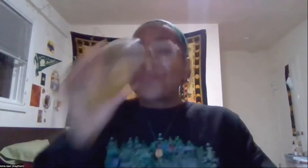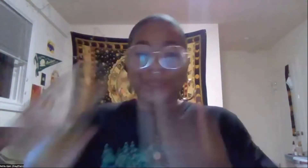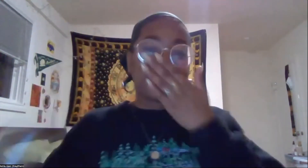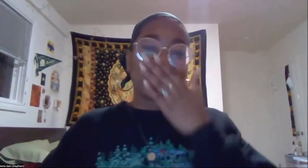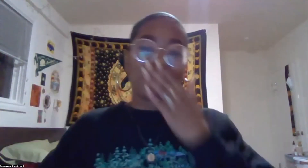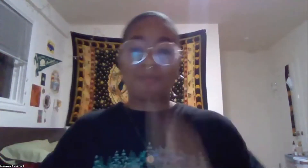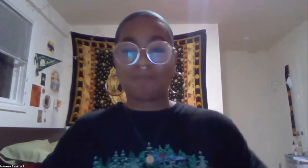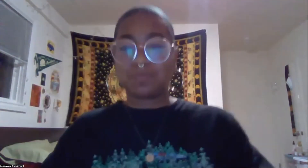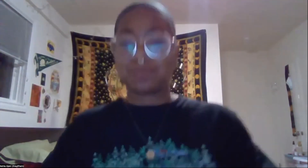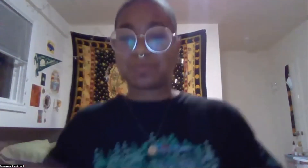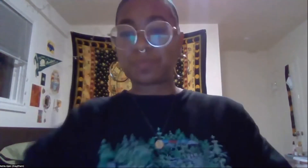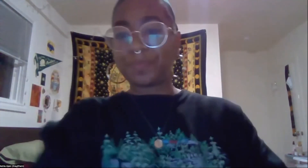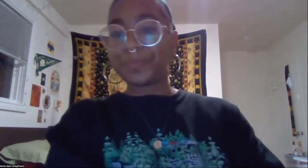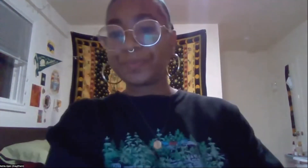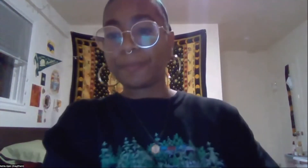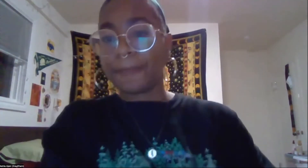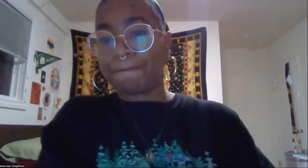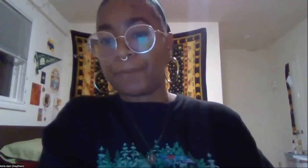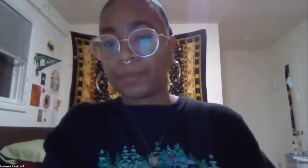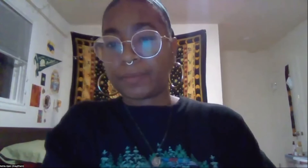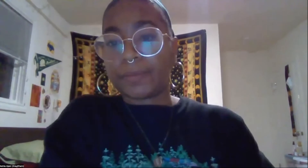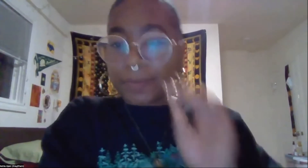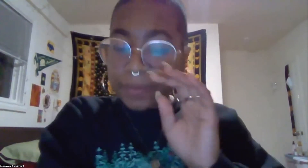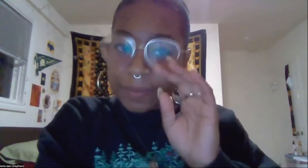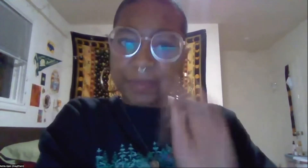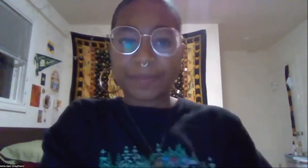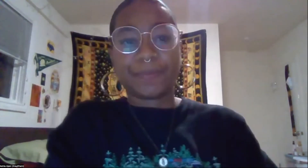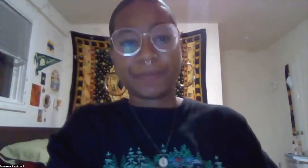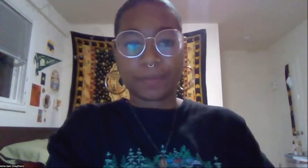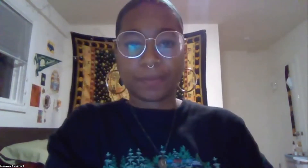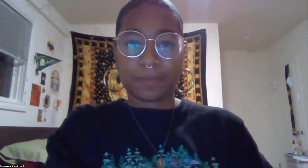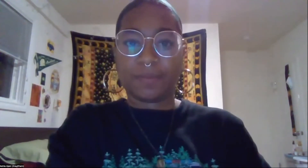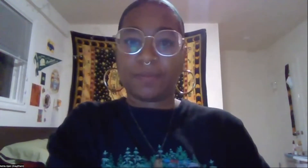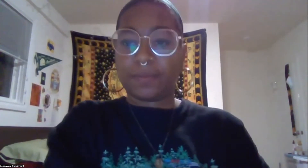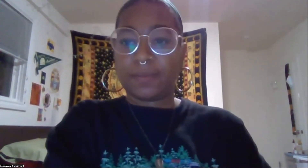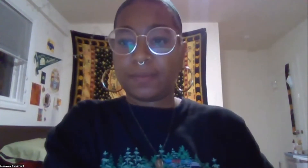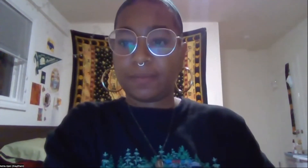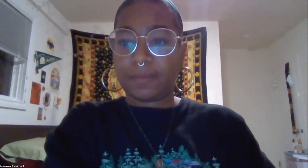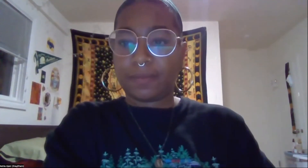Oh, my goodness. “I want a small win that carries me through the rest of forever.”